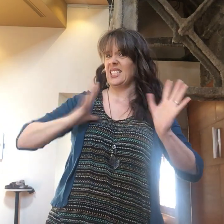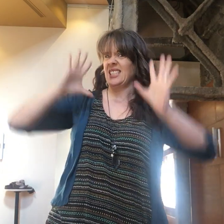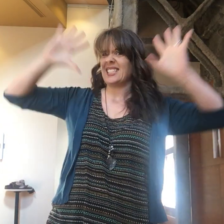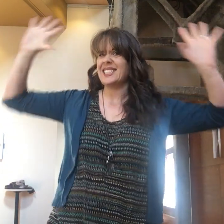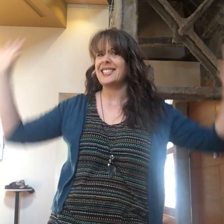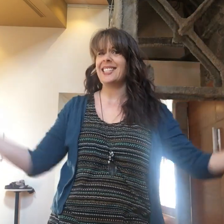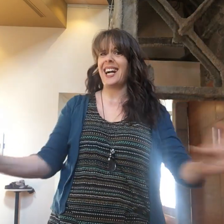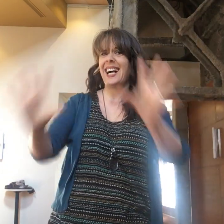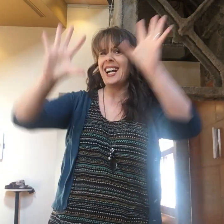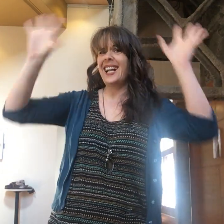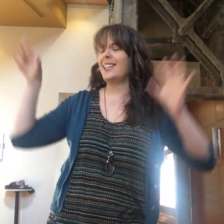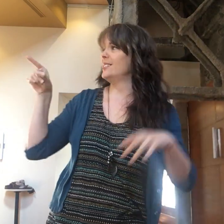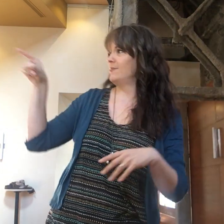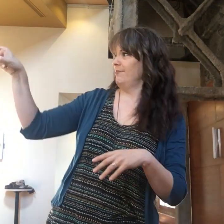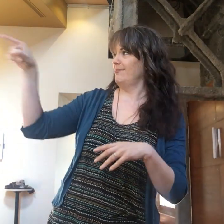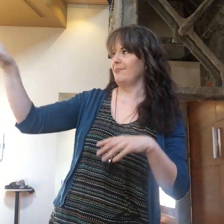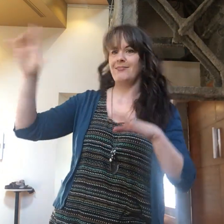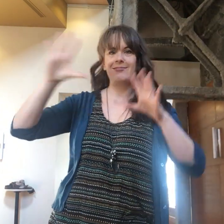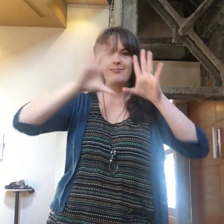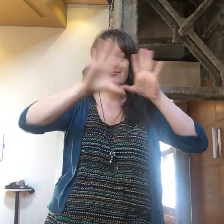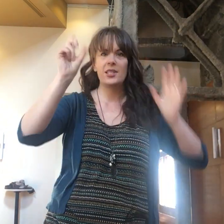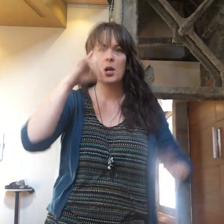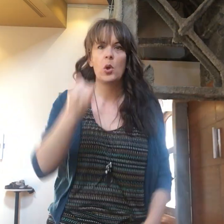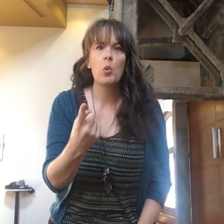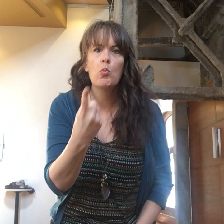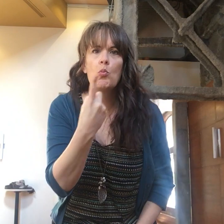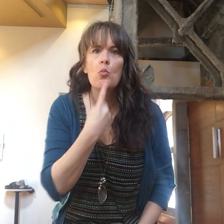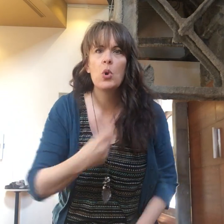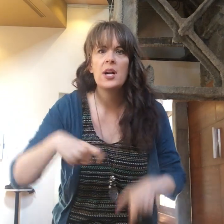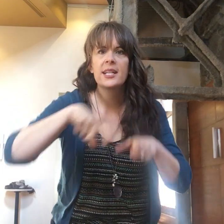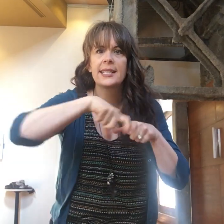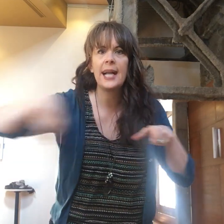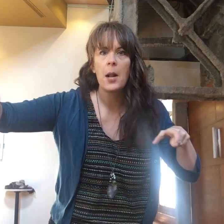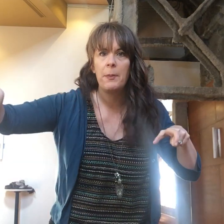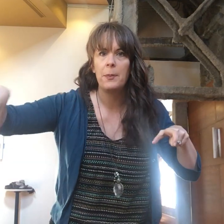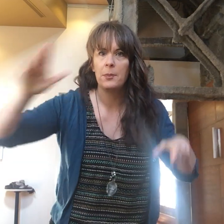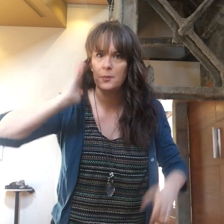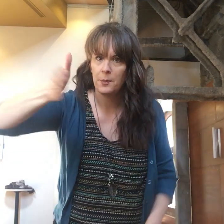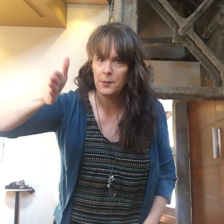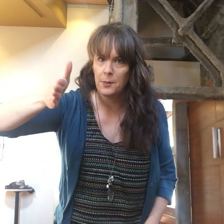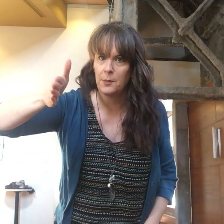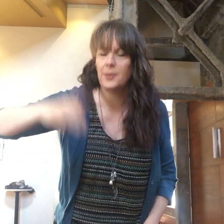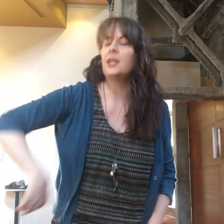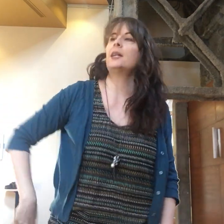It will be all decoration look like red carpet with a banner on the wall. Exciting.